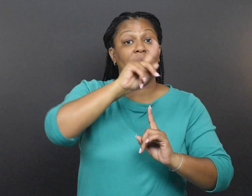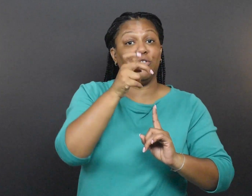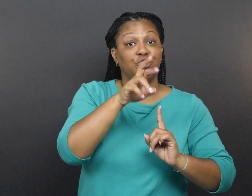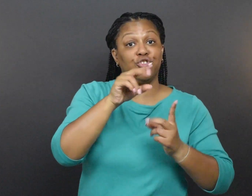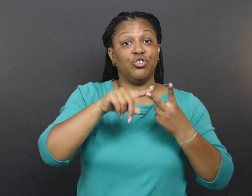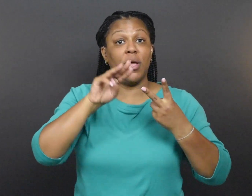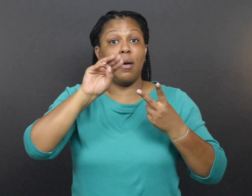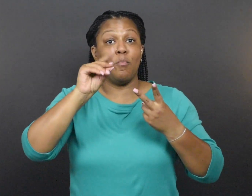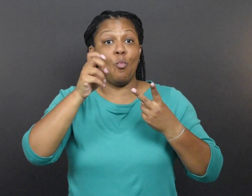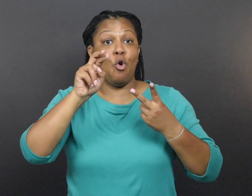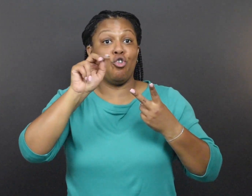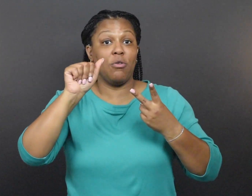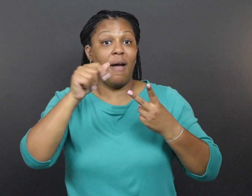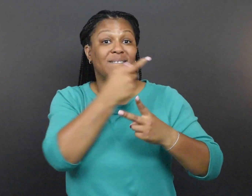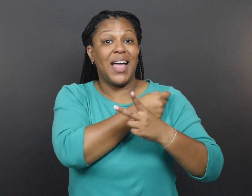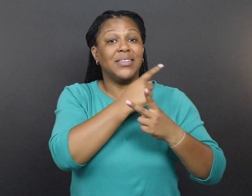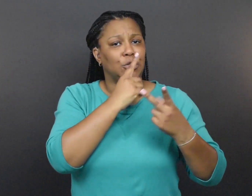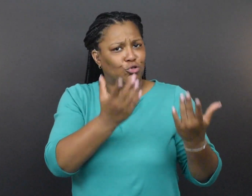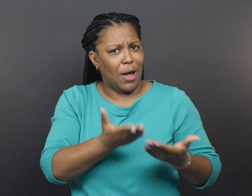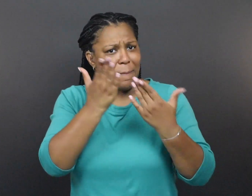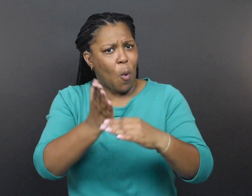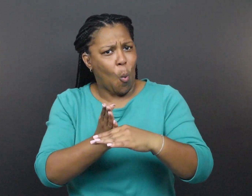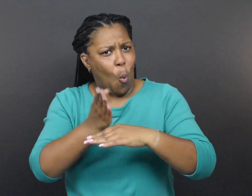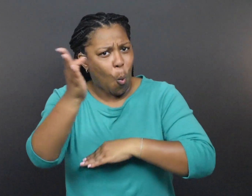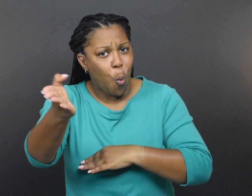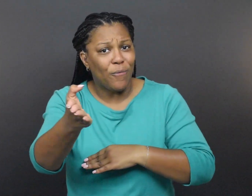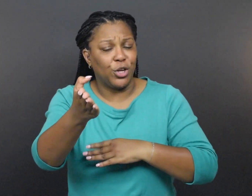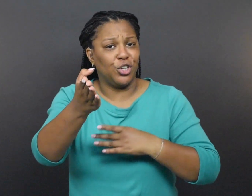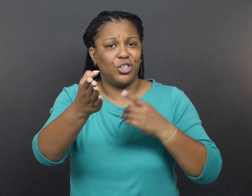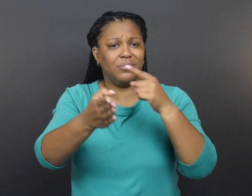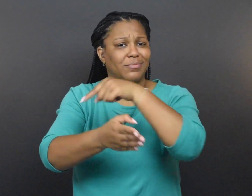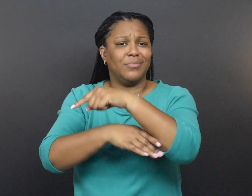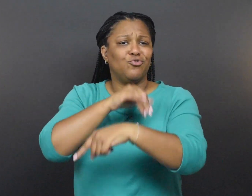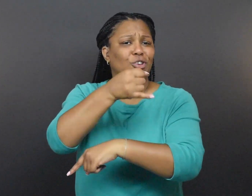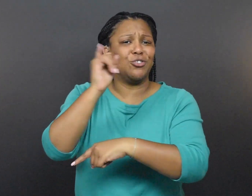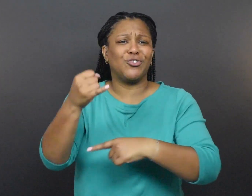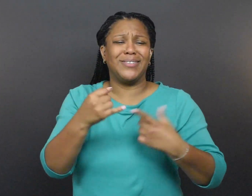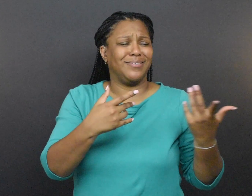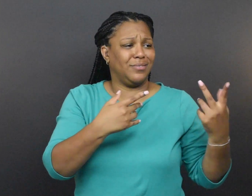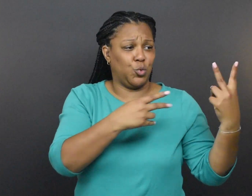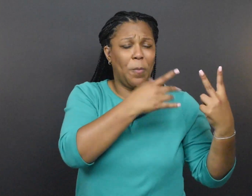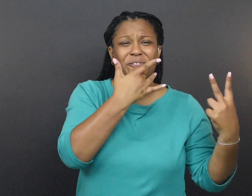Pfizer and Moderna vaccines are recommended over the Johnson & Johnson vaccine.